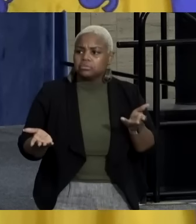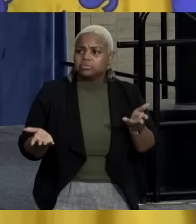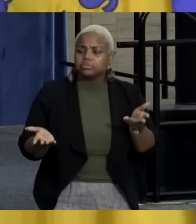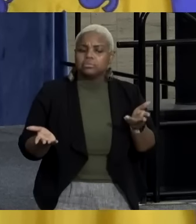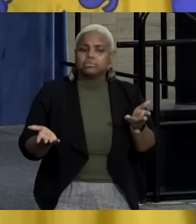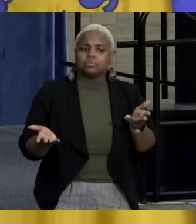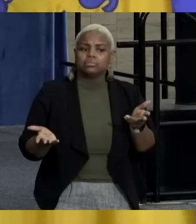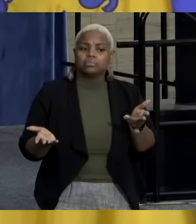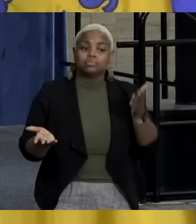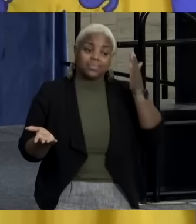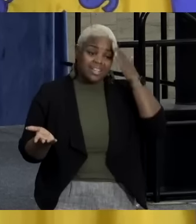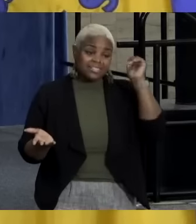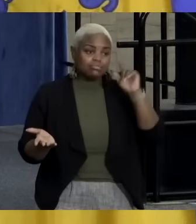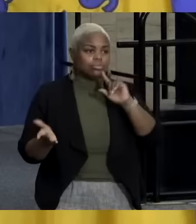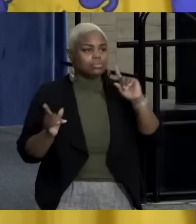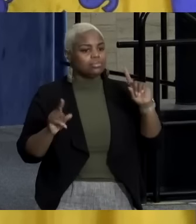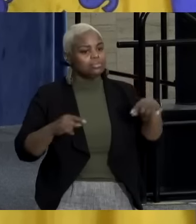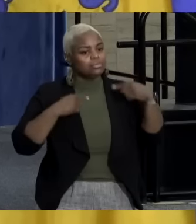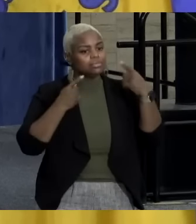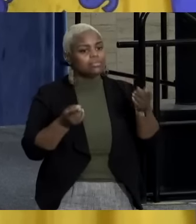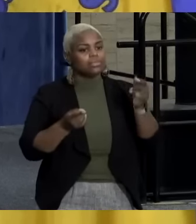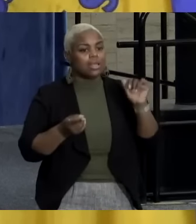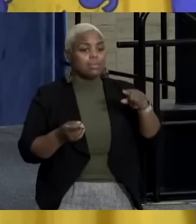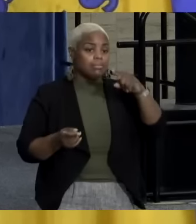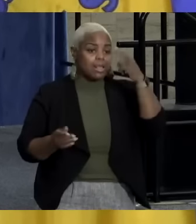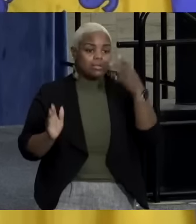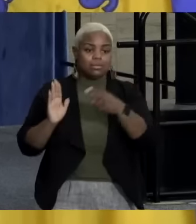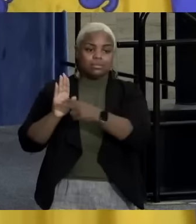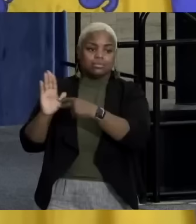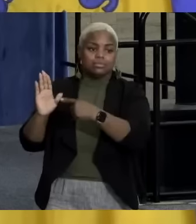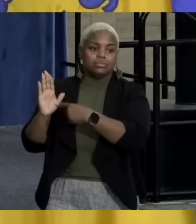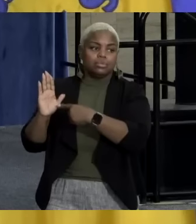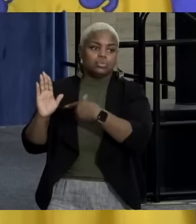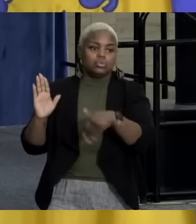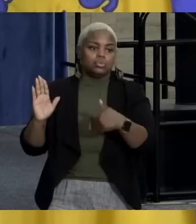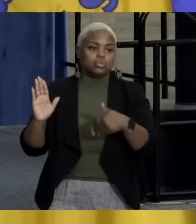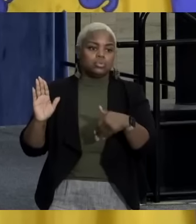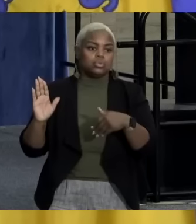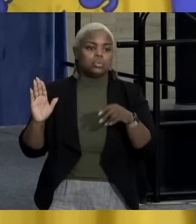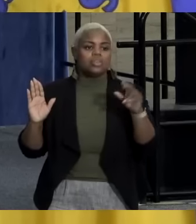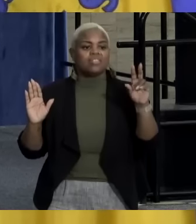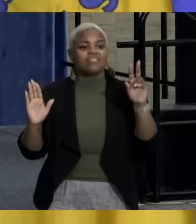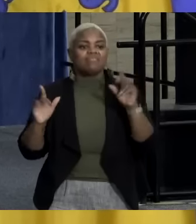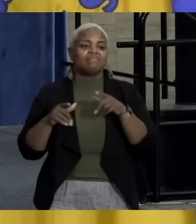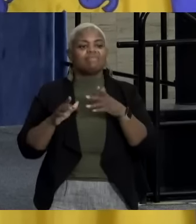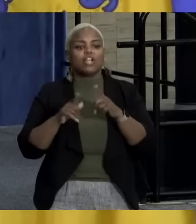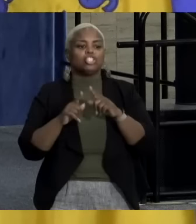the warning label on the box falsely says that vaginal estrogen causes cancer, stroke,